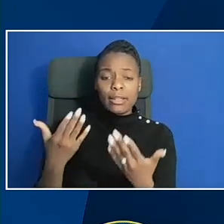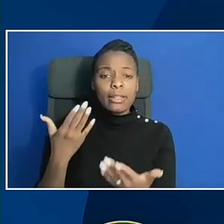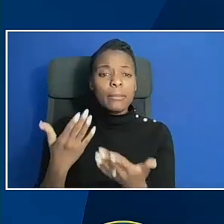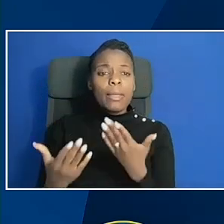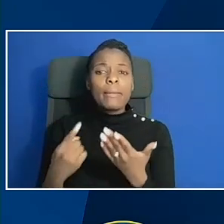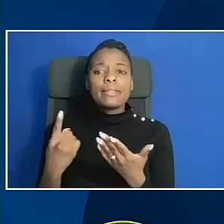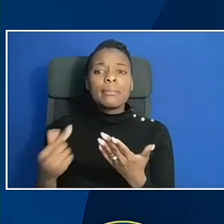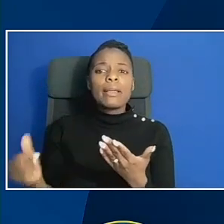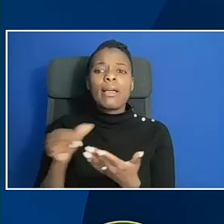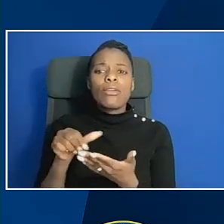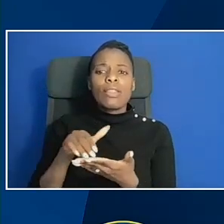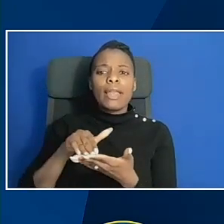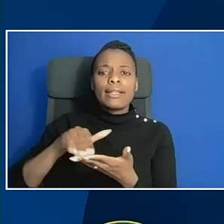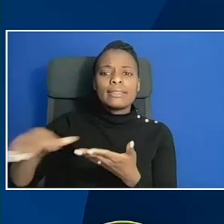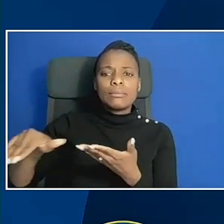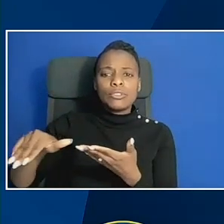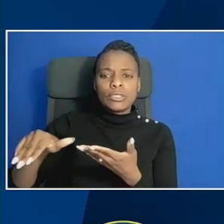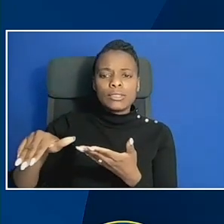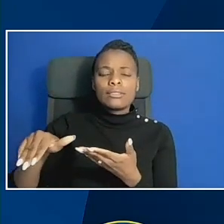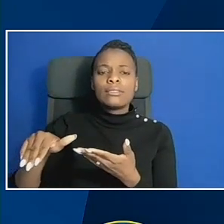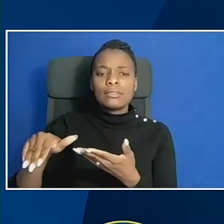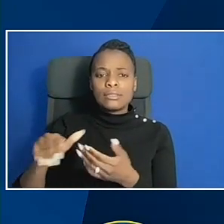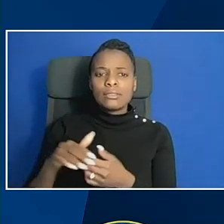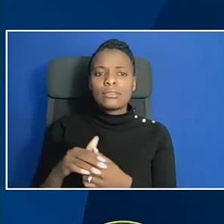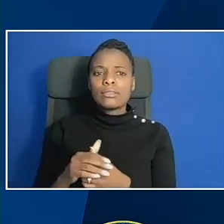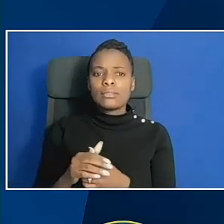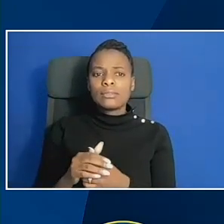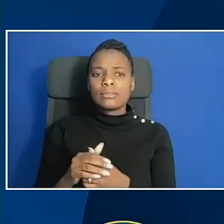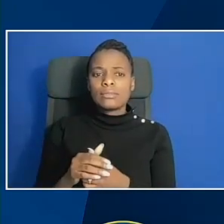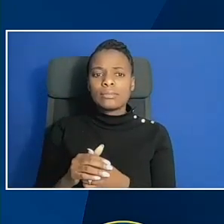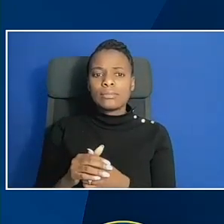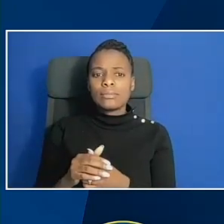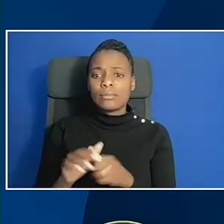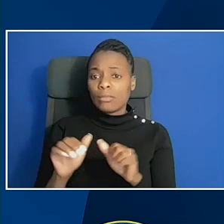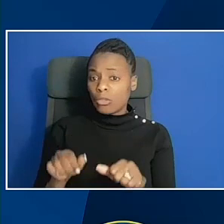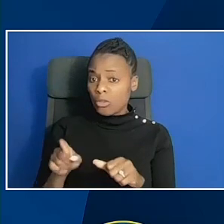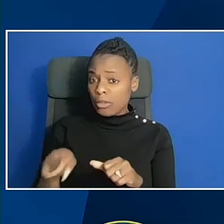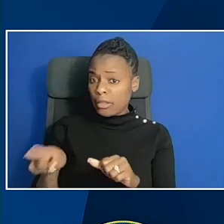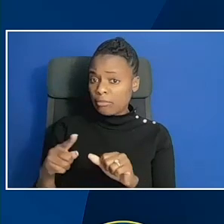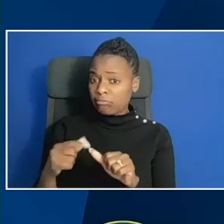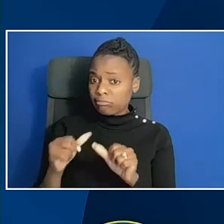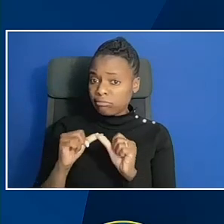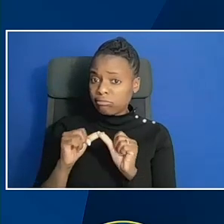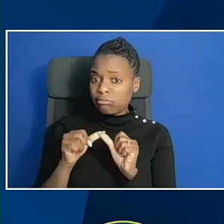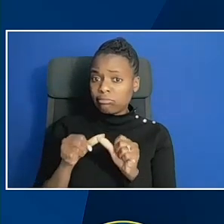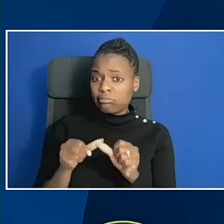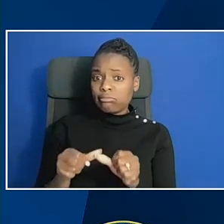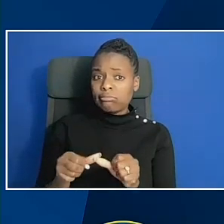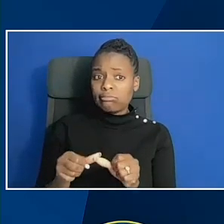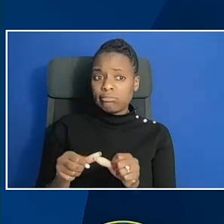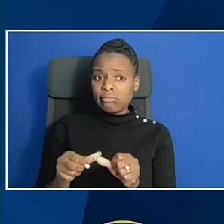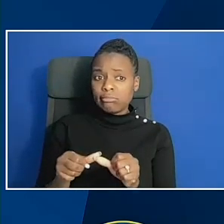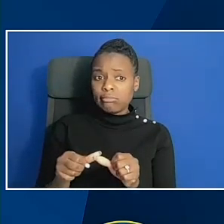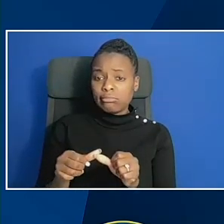exemption, but it could be- but could they continue to determine whether it gave them